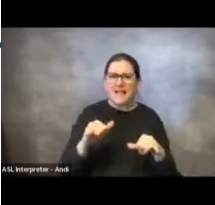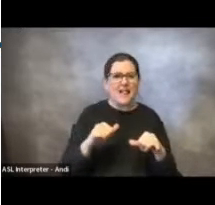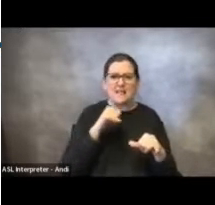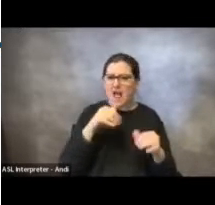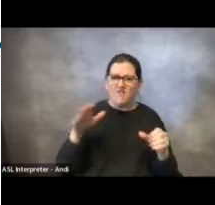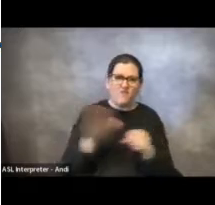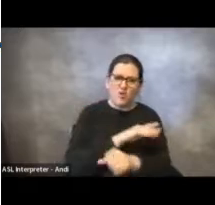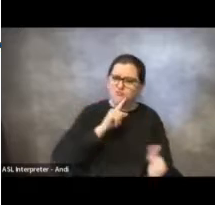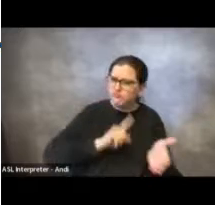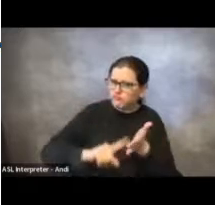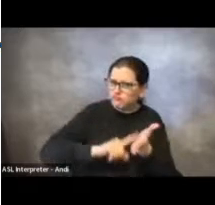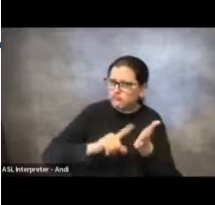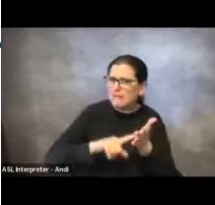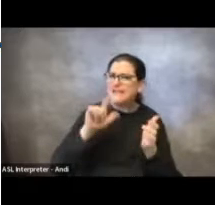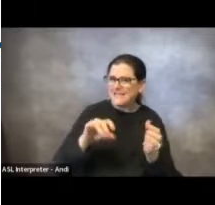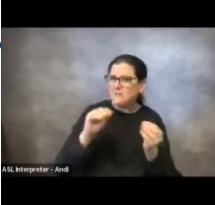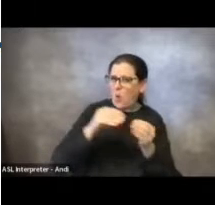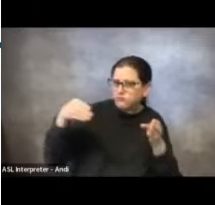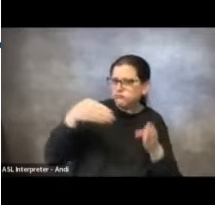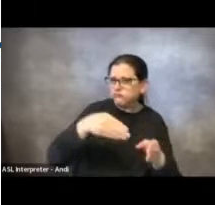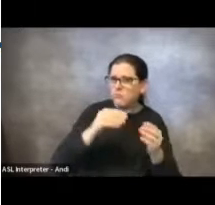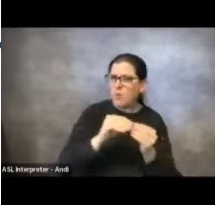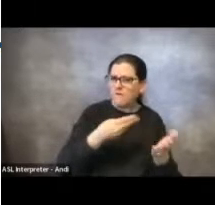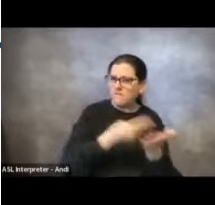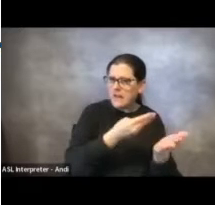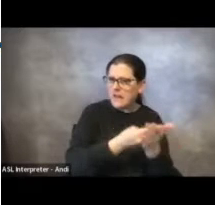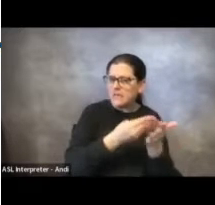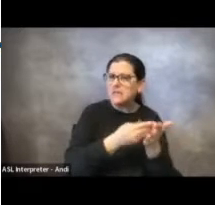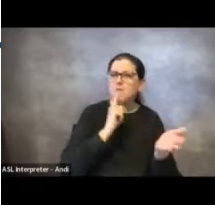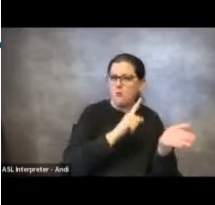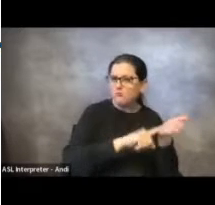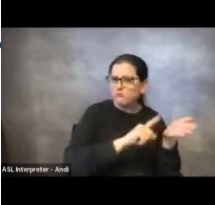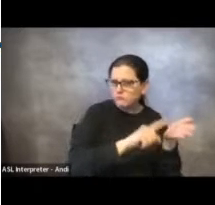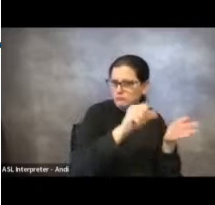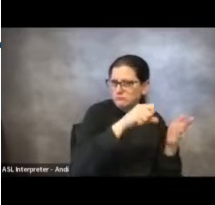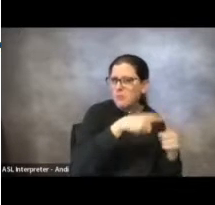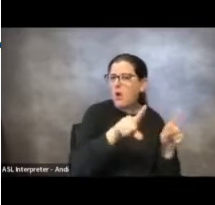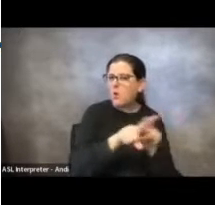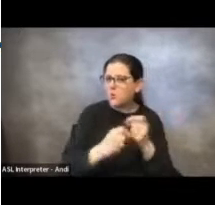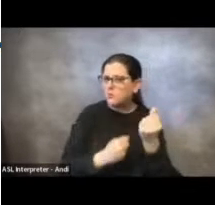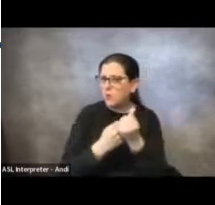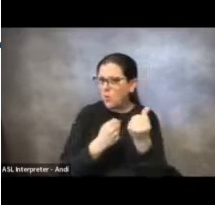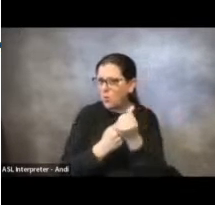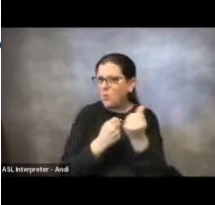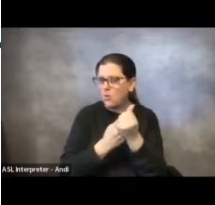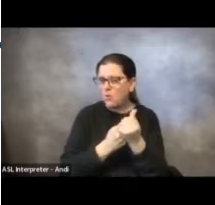and an area that needs more funding for for research, but also for just the supports, and the connections and training and